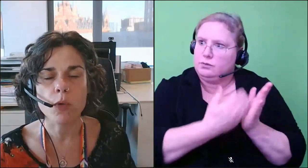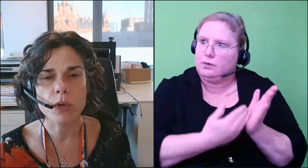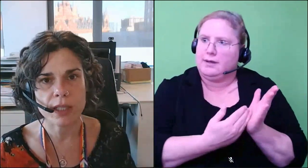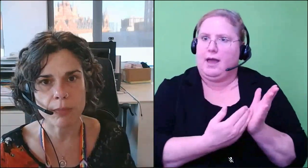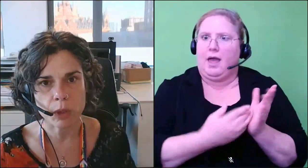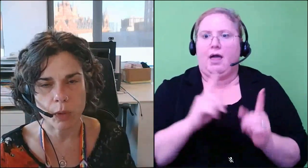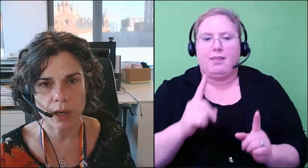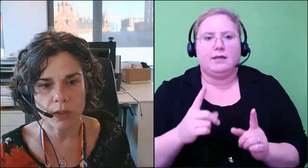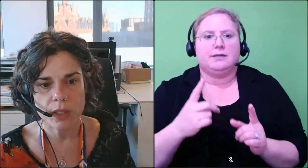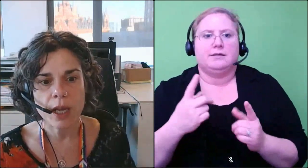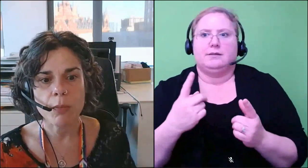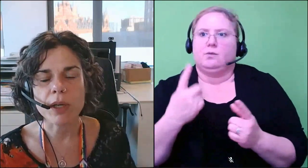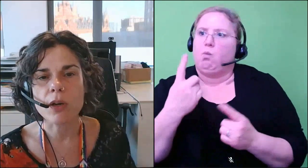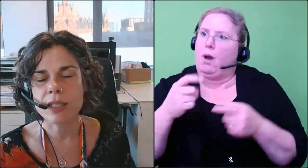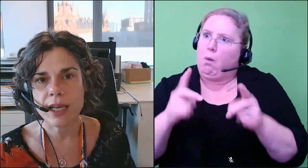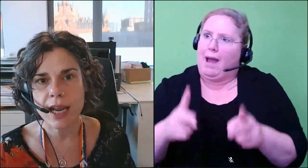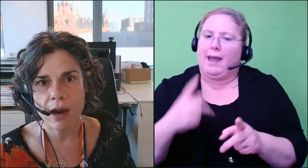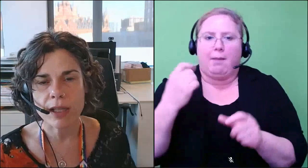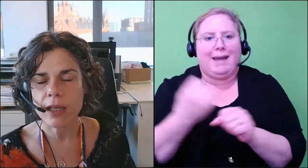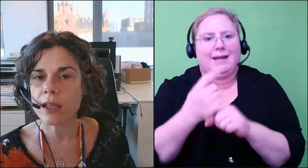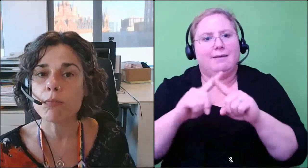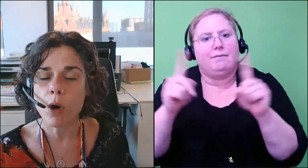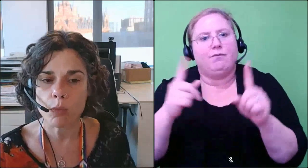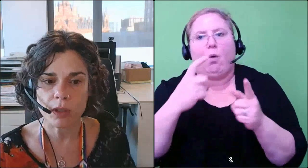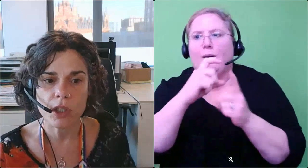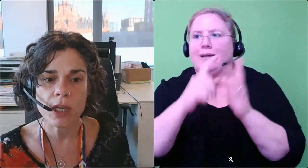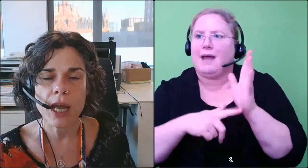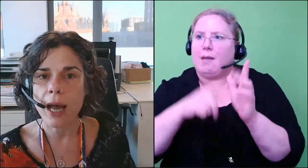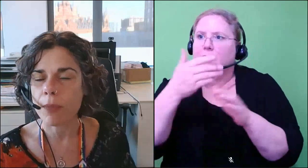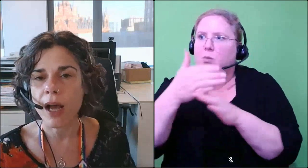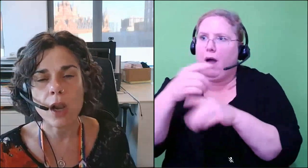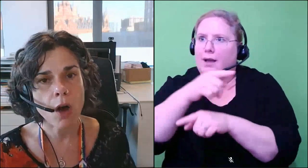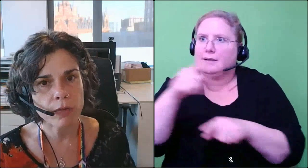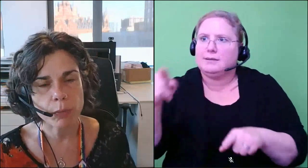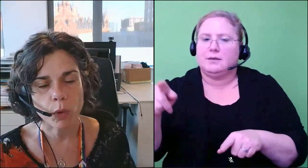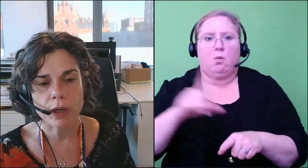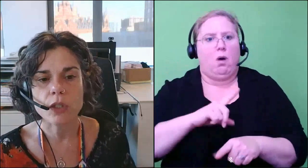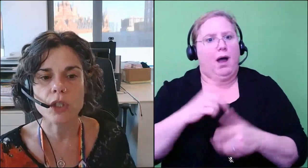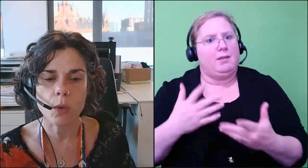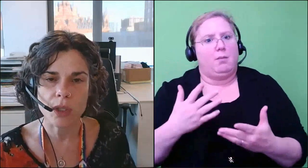for disabled workers because it's an area that at the moment a lot of employers don't